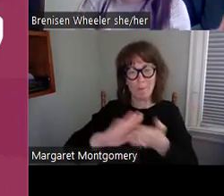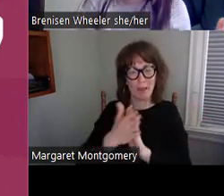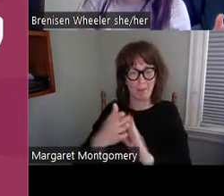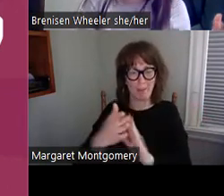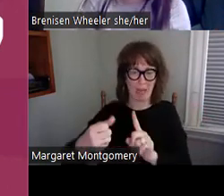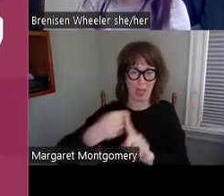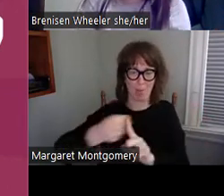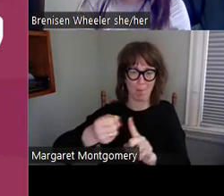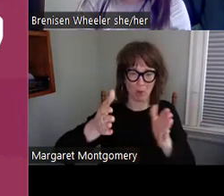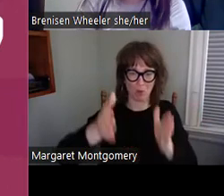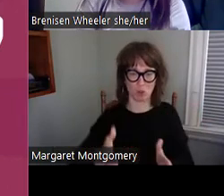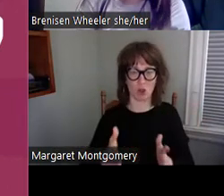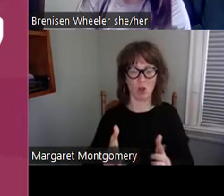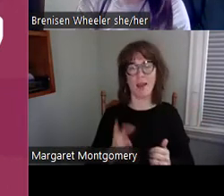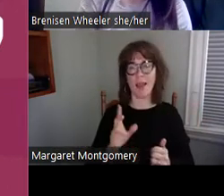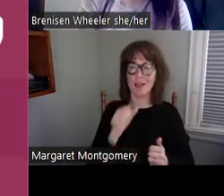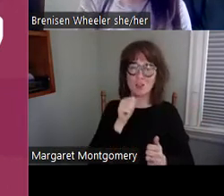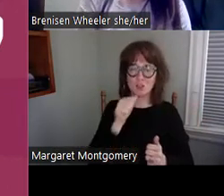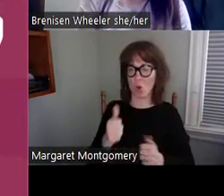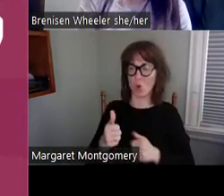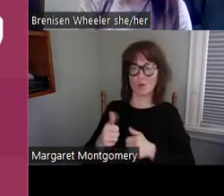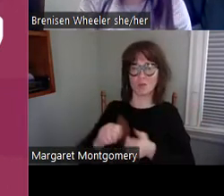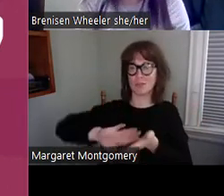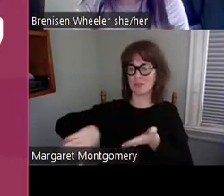of dismissing behaviors because of a bad childhood or because